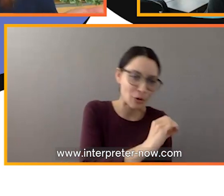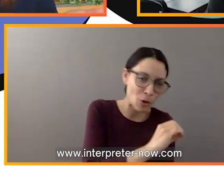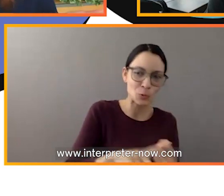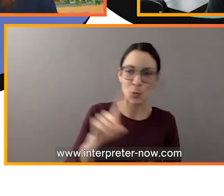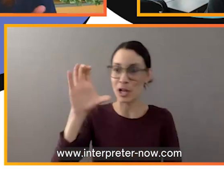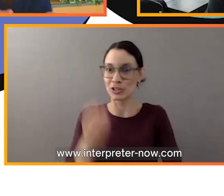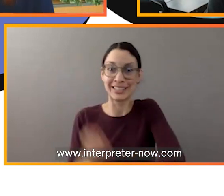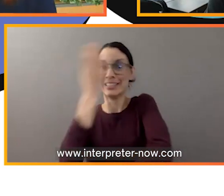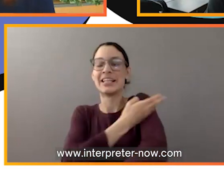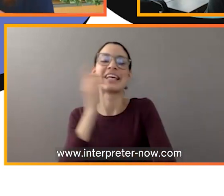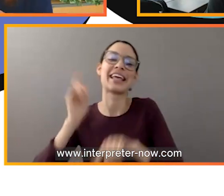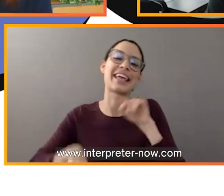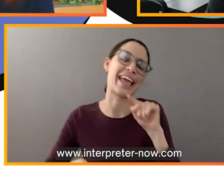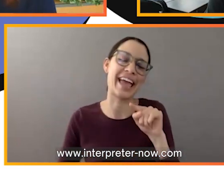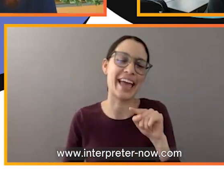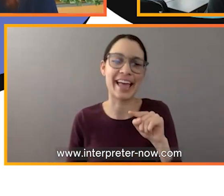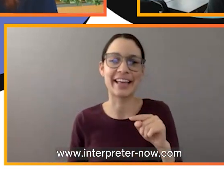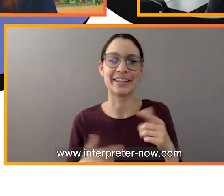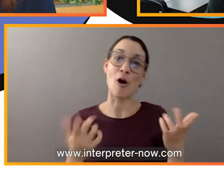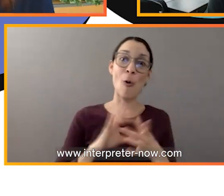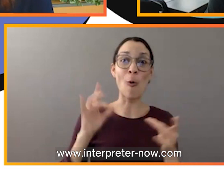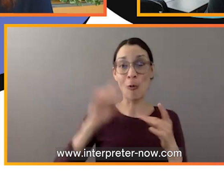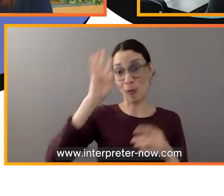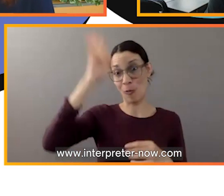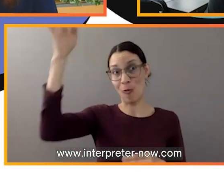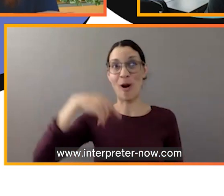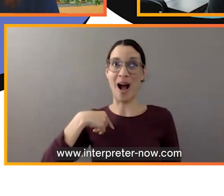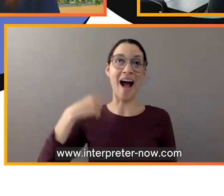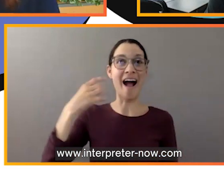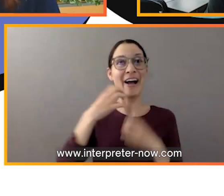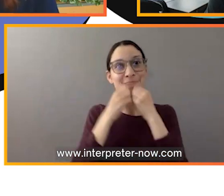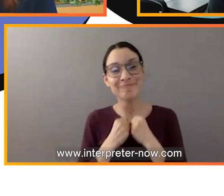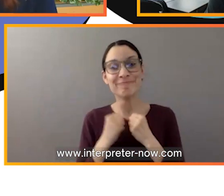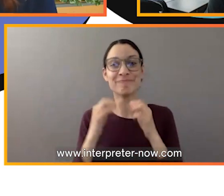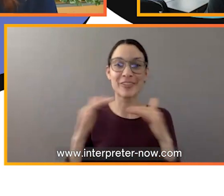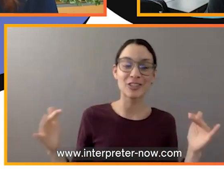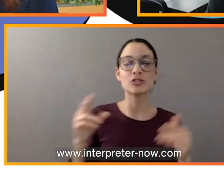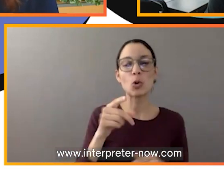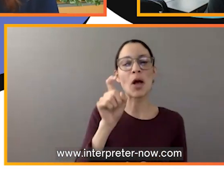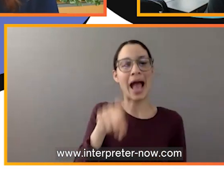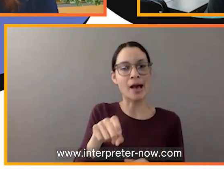all to be there, because you haven't done the work to bring people up in their careers and give them opportunity.